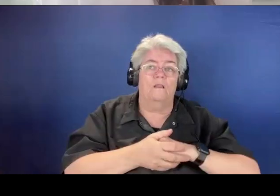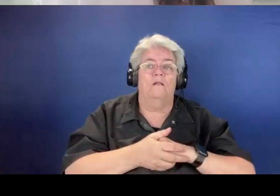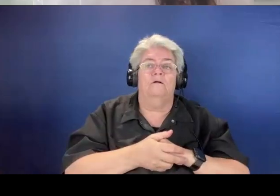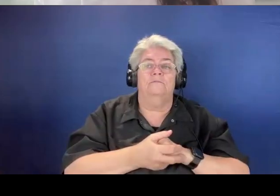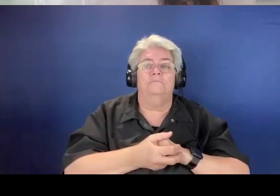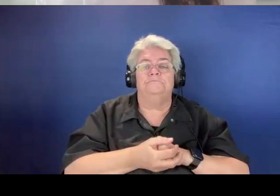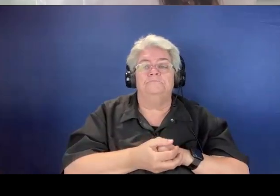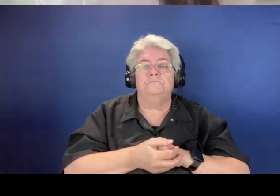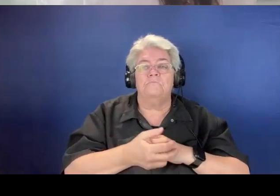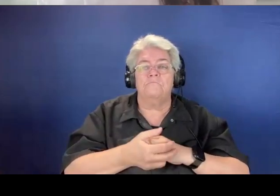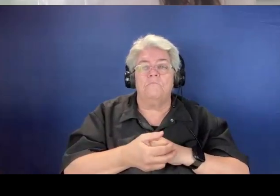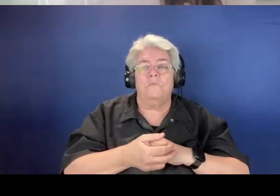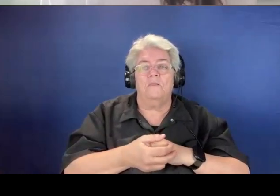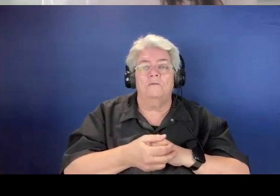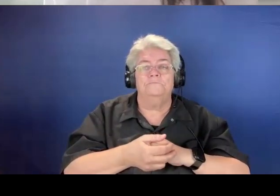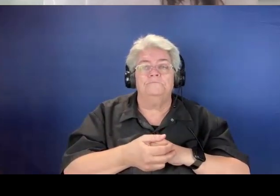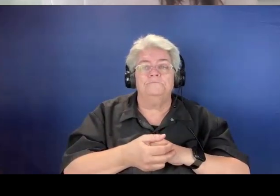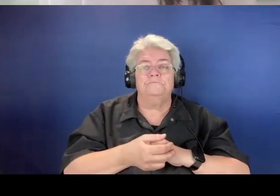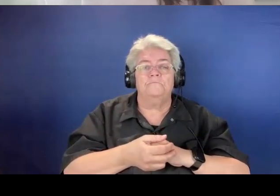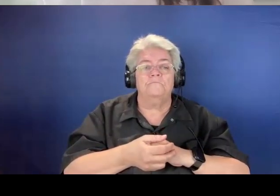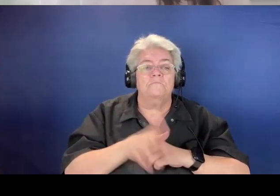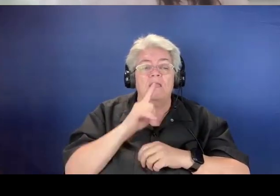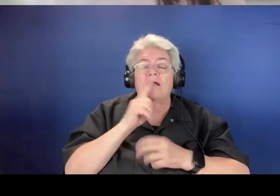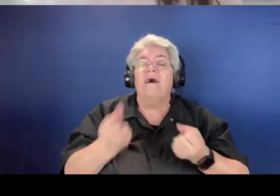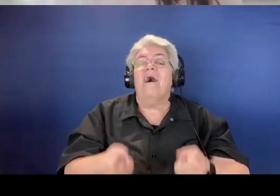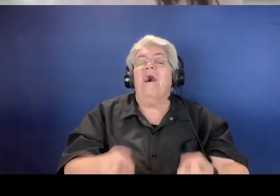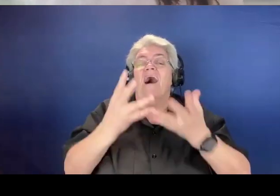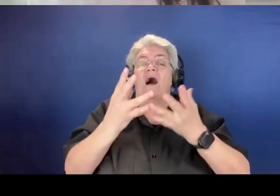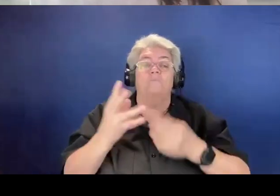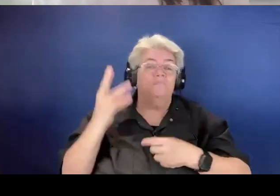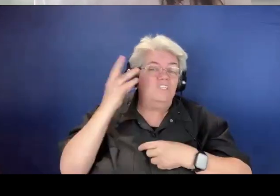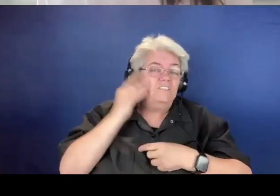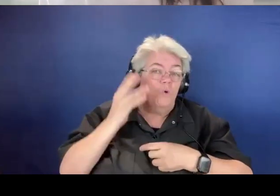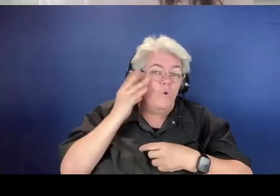language acquisition, amount of exposure to the second language,